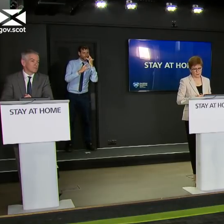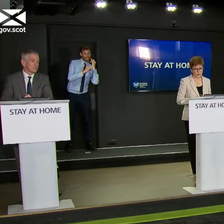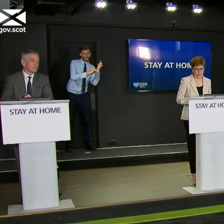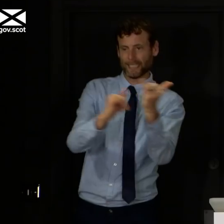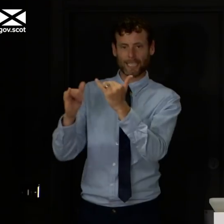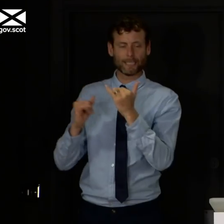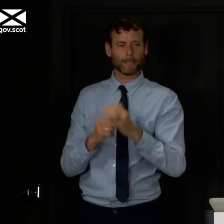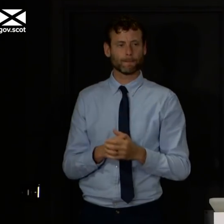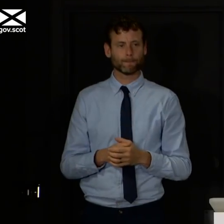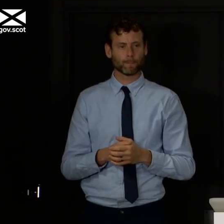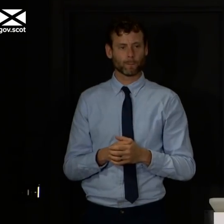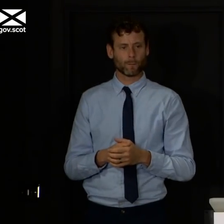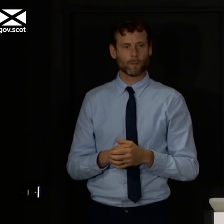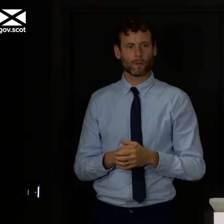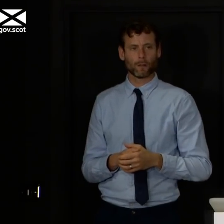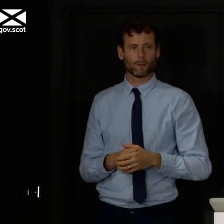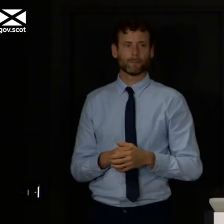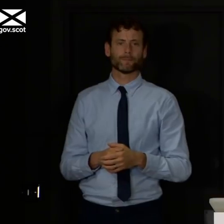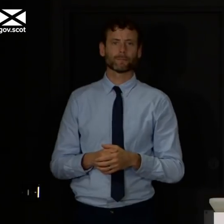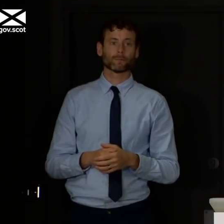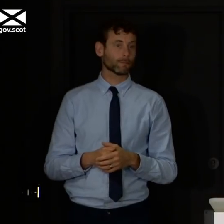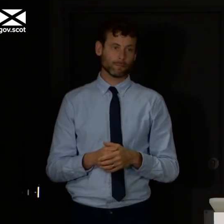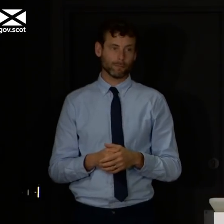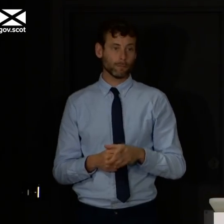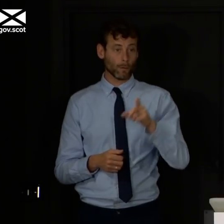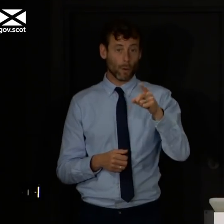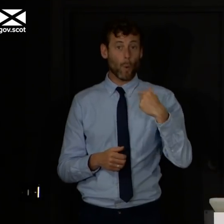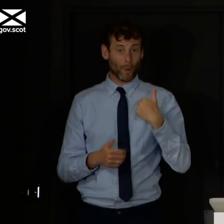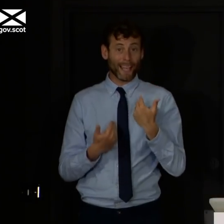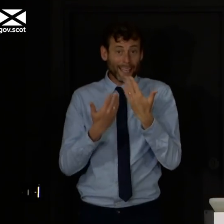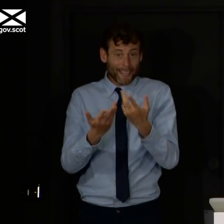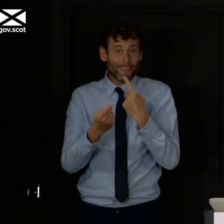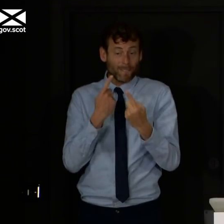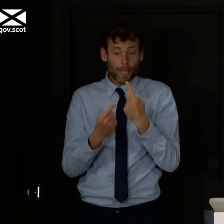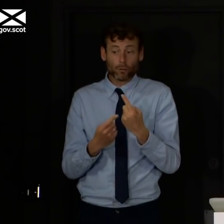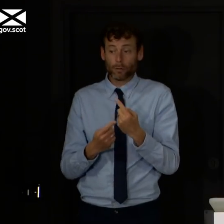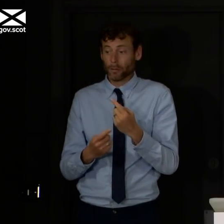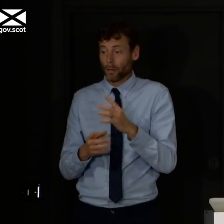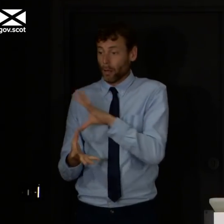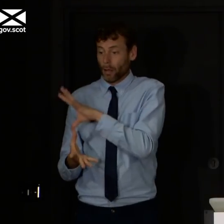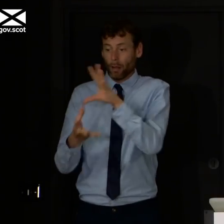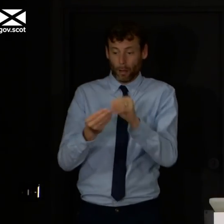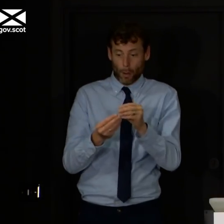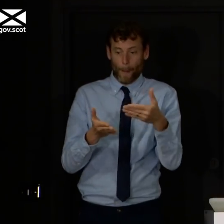Well actually we also give the most recent week of data. But in terms of, we give a cumulative